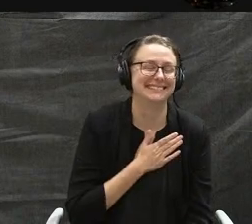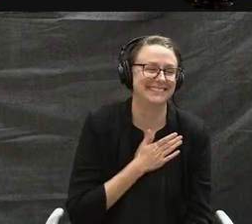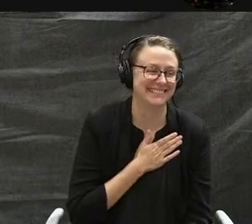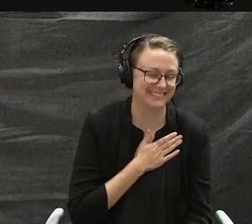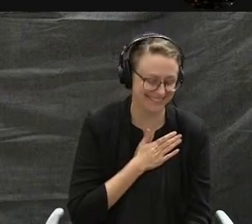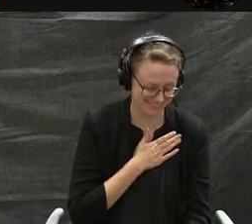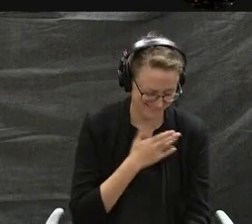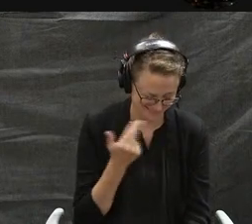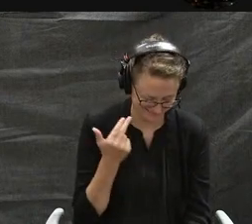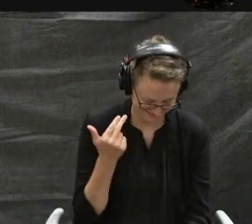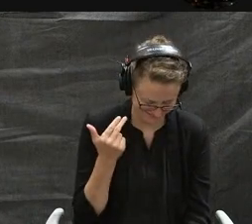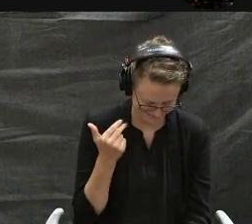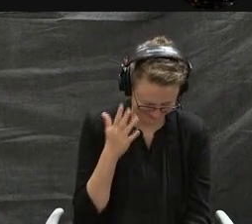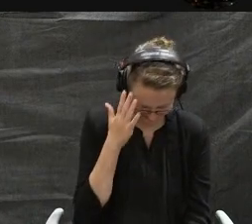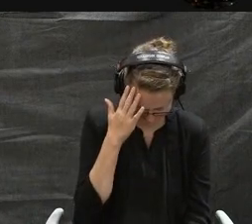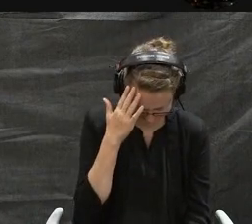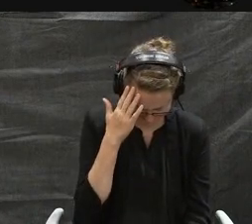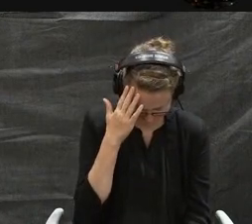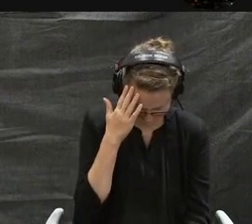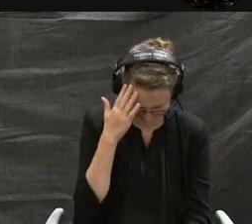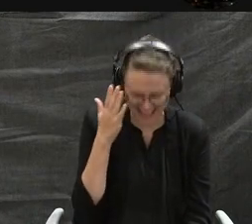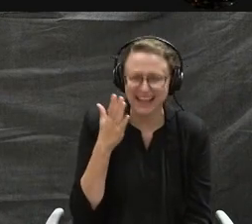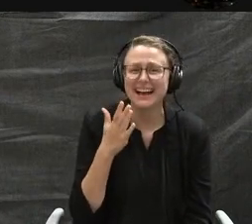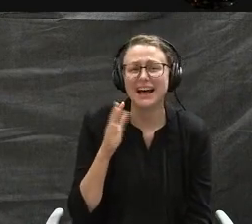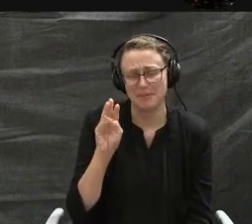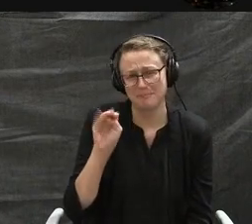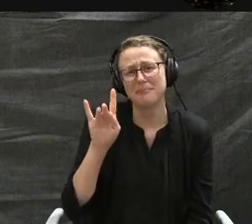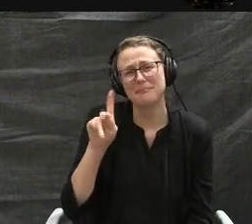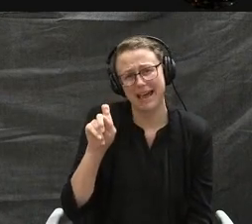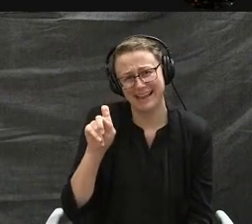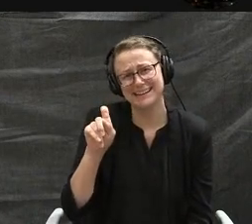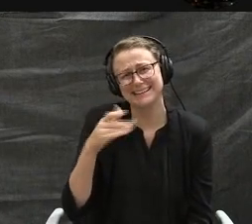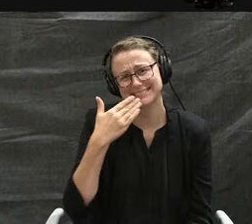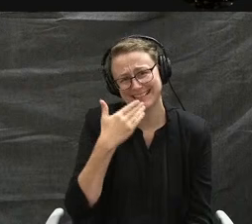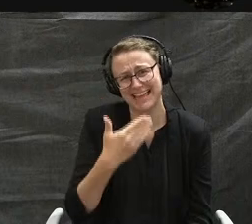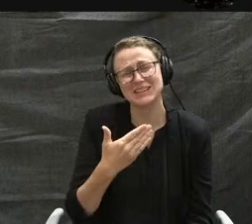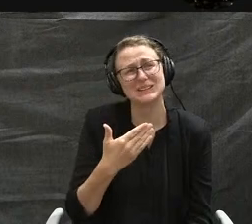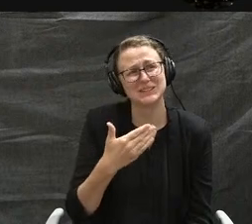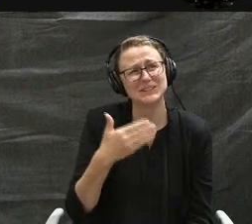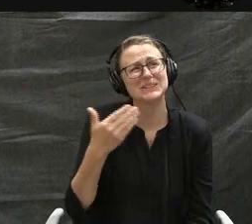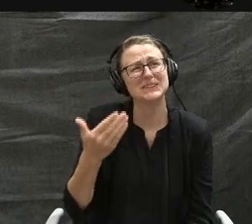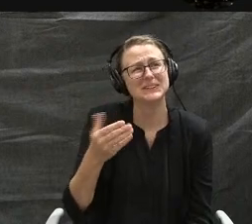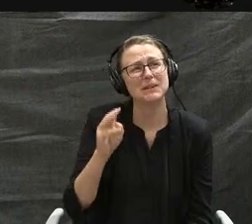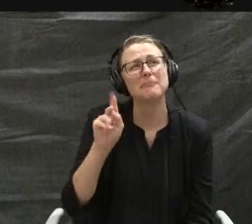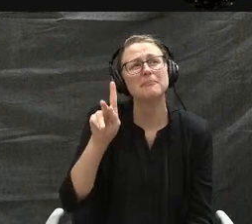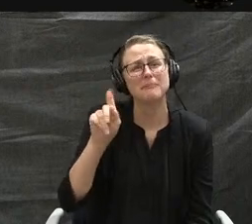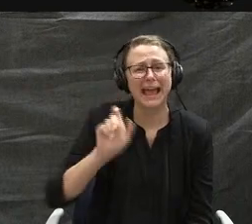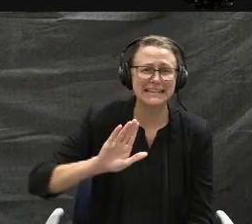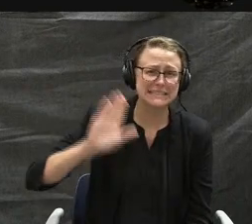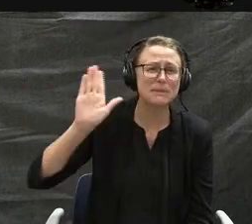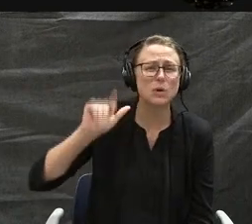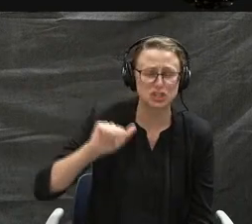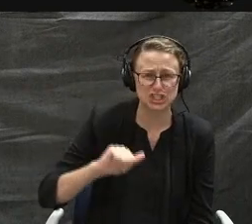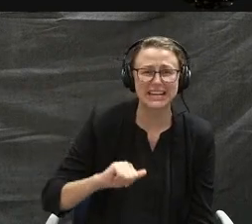I might go ahead. Oh, thank you. OK, OK, so myxer motion or do you have a question?